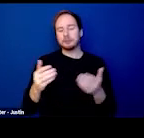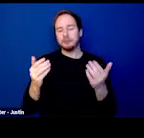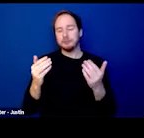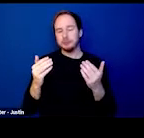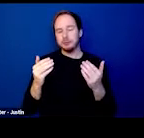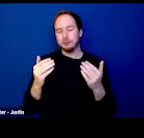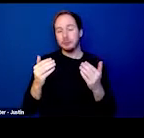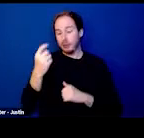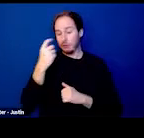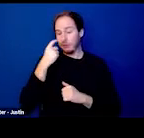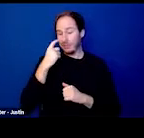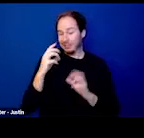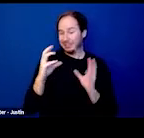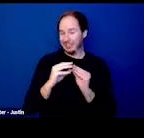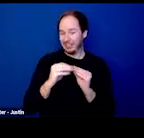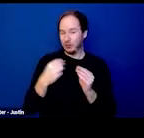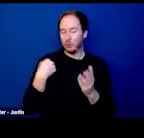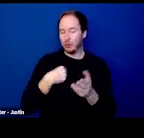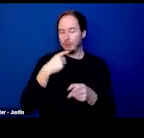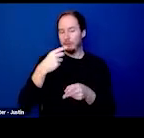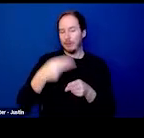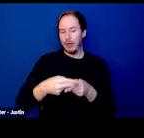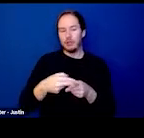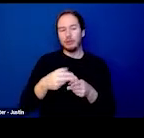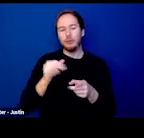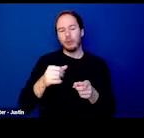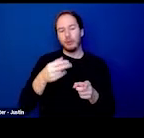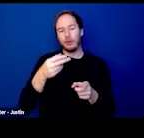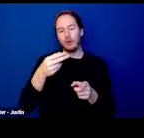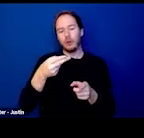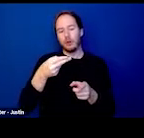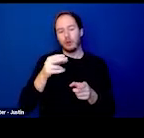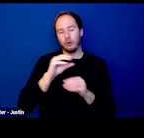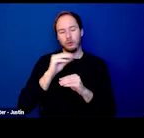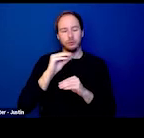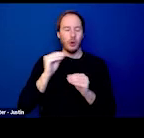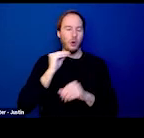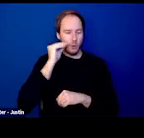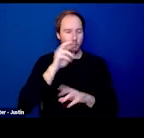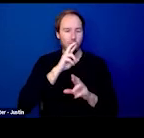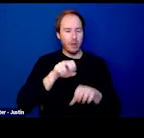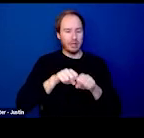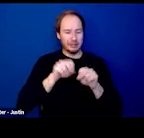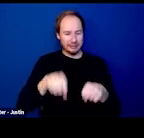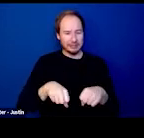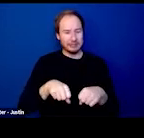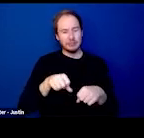we talked about the basics of the homeless response systems in different localities and how to connect